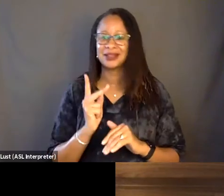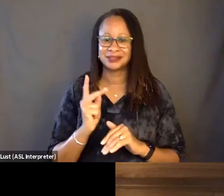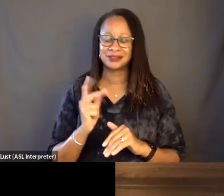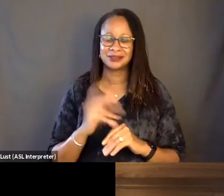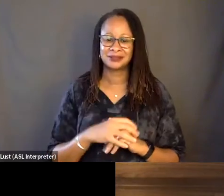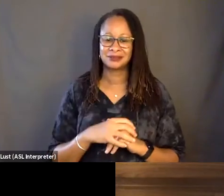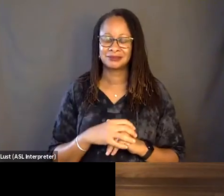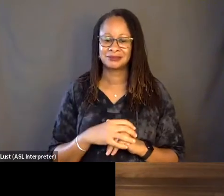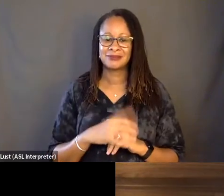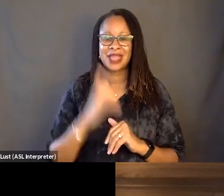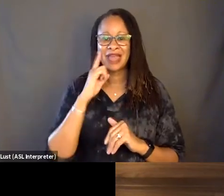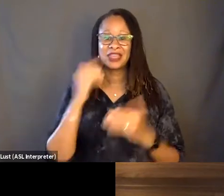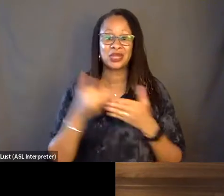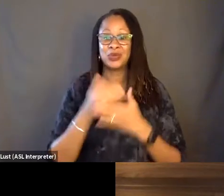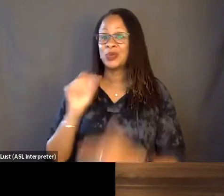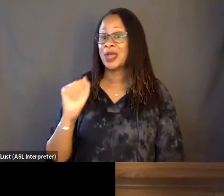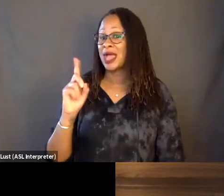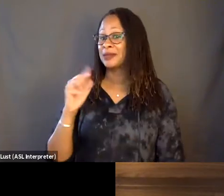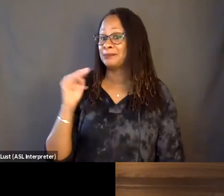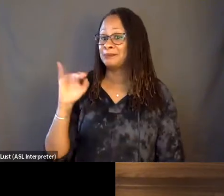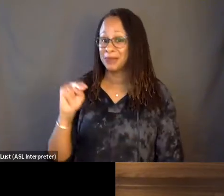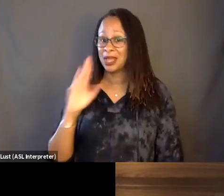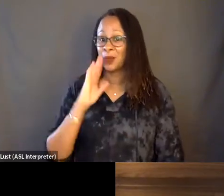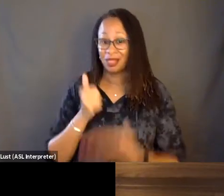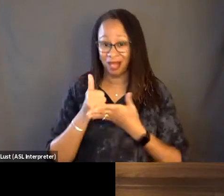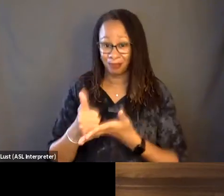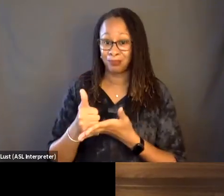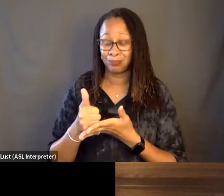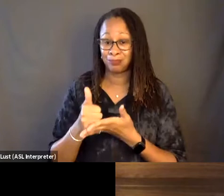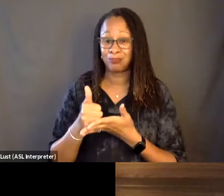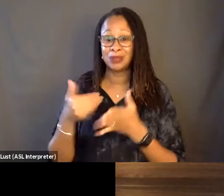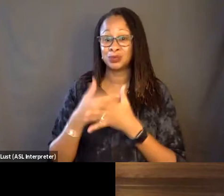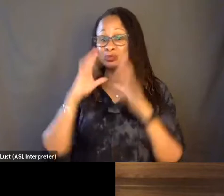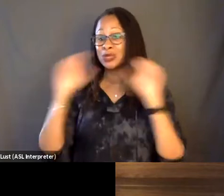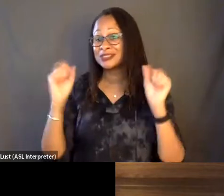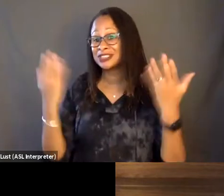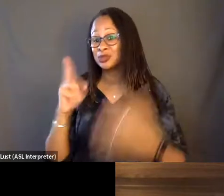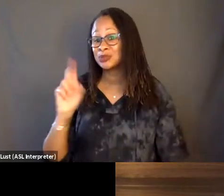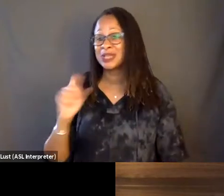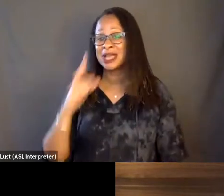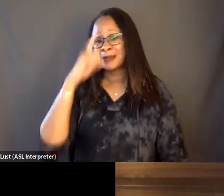I think a new administration might help in that, too, because I think there's a lot of fear among these streamers,